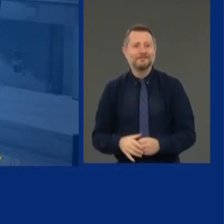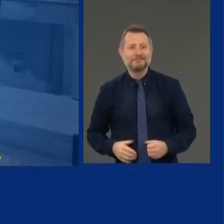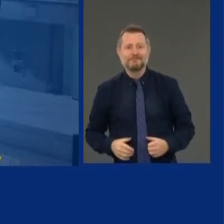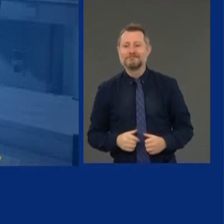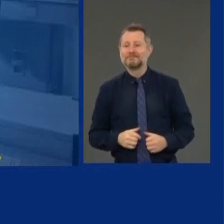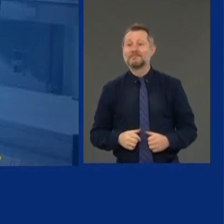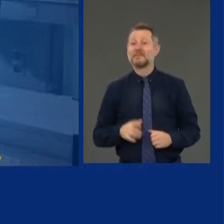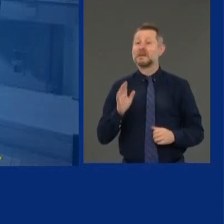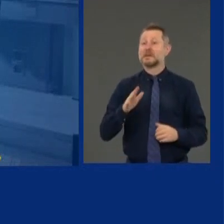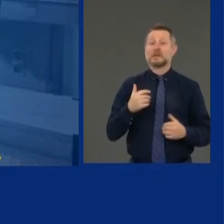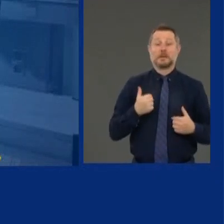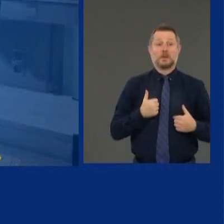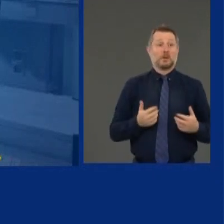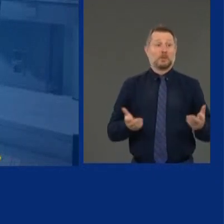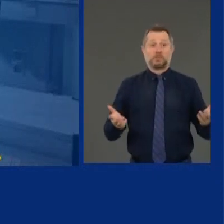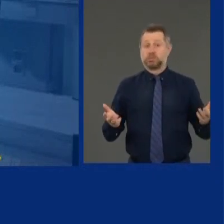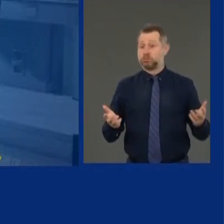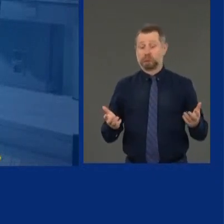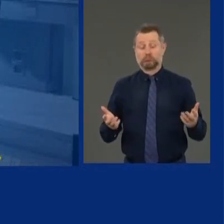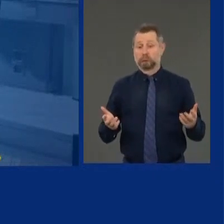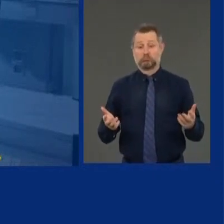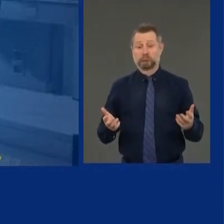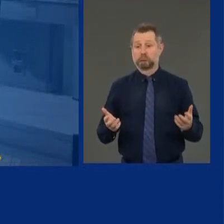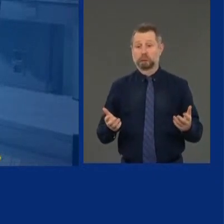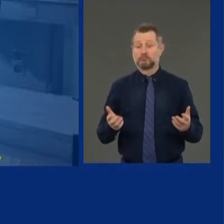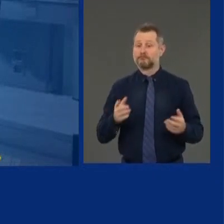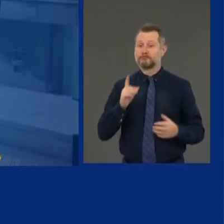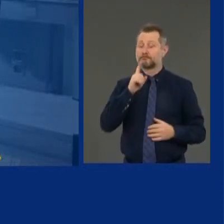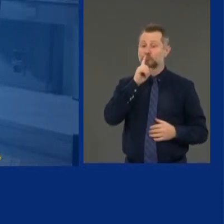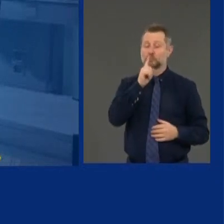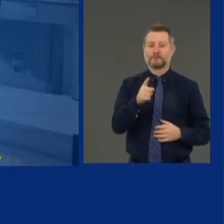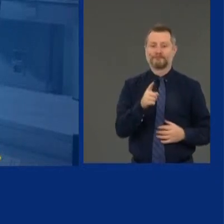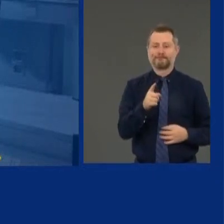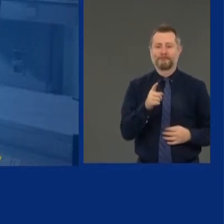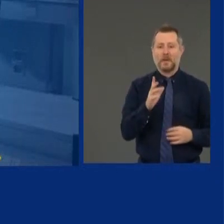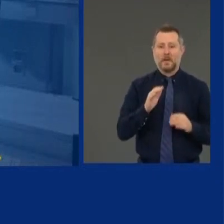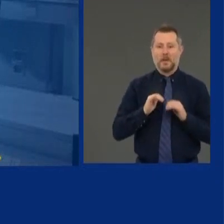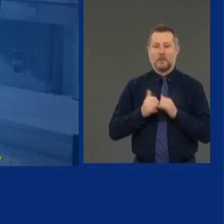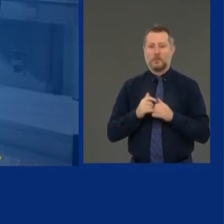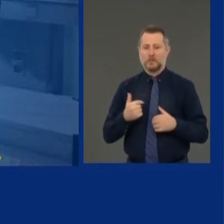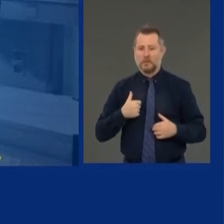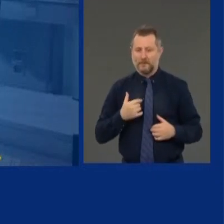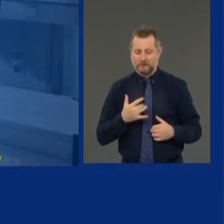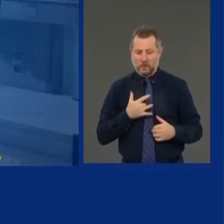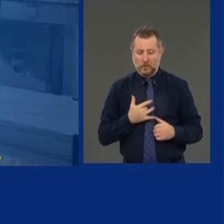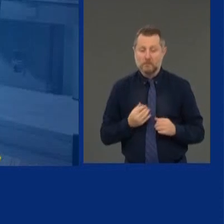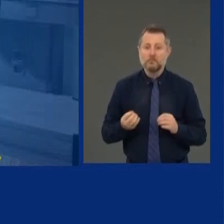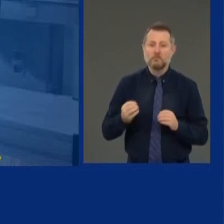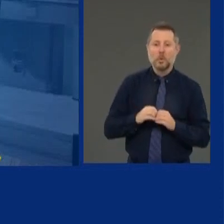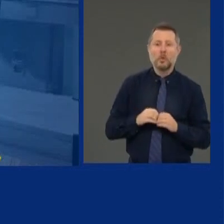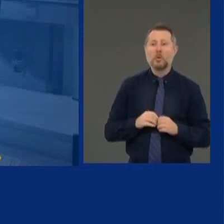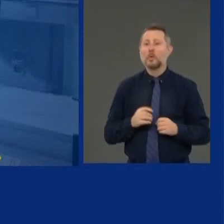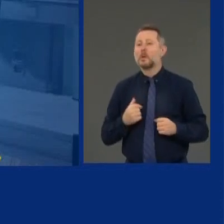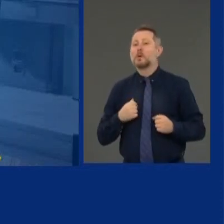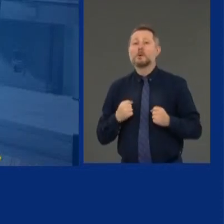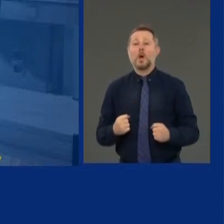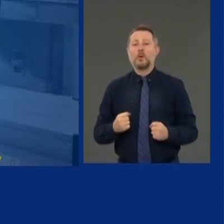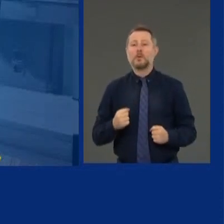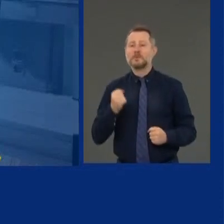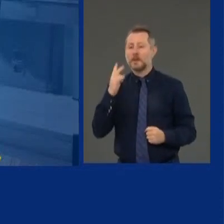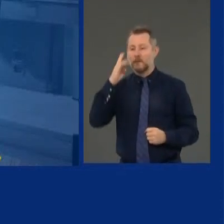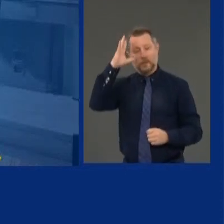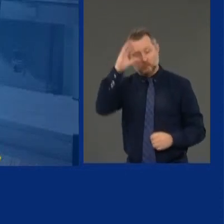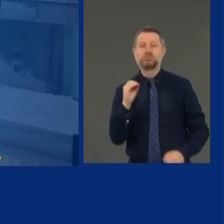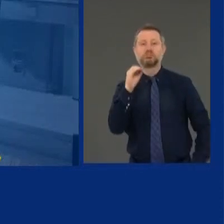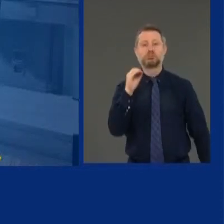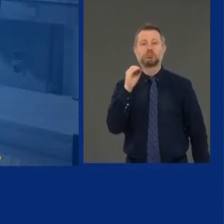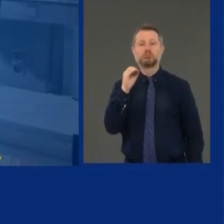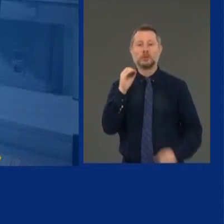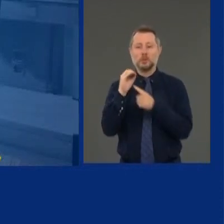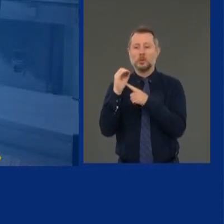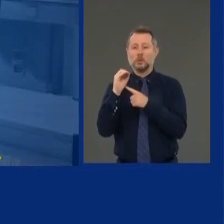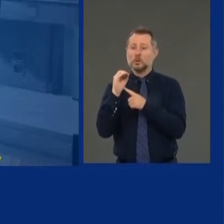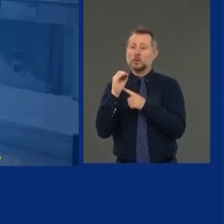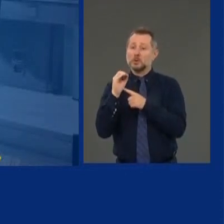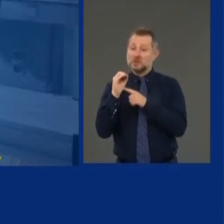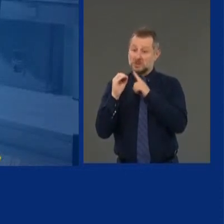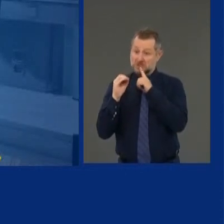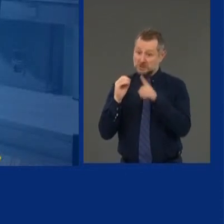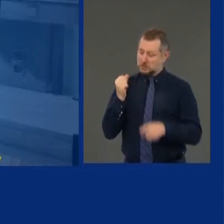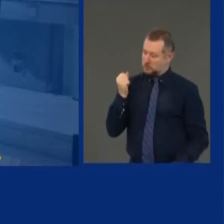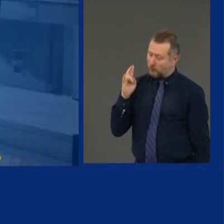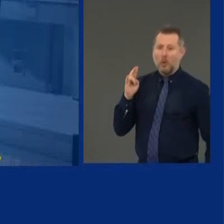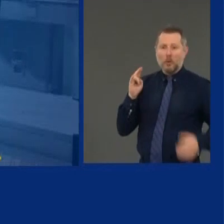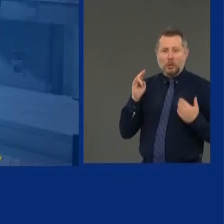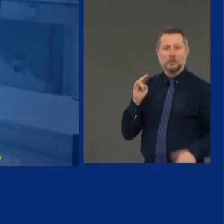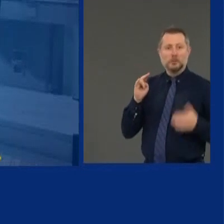LOWEST NUMBER SINCE WE STARTED.